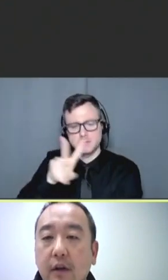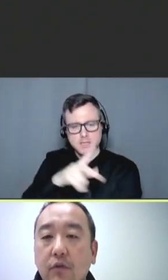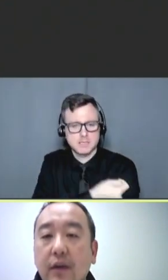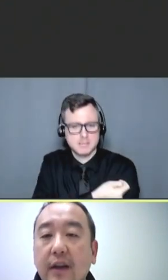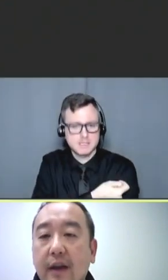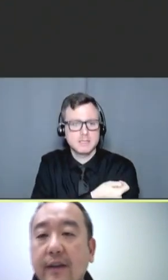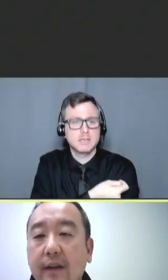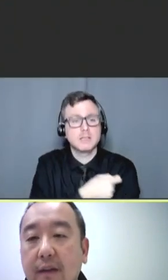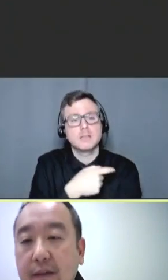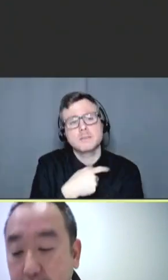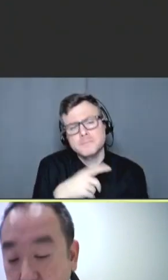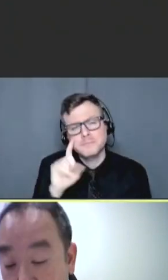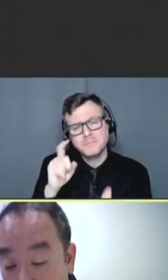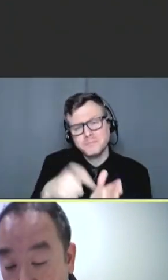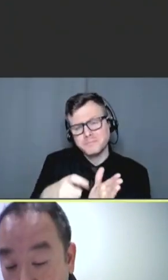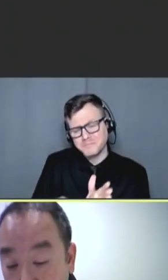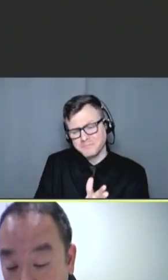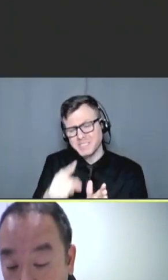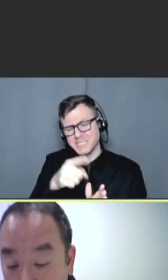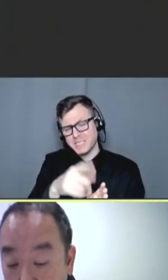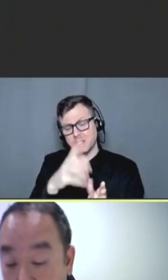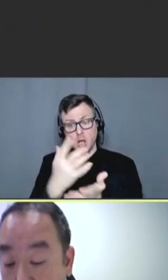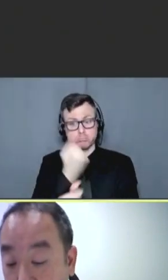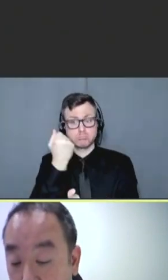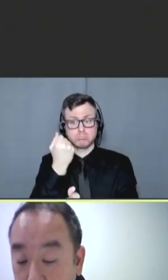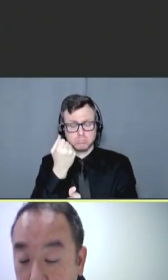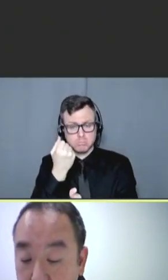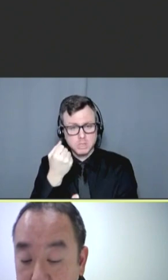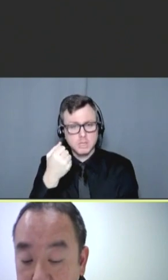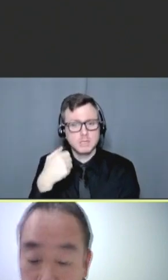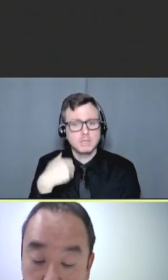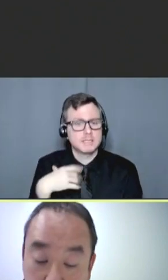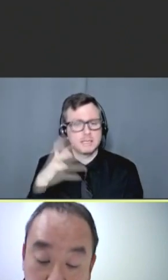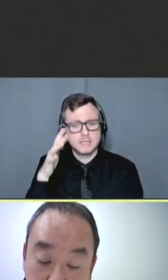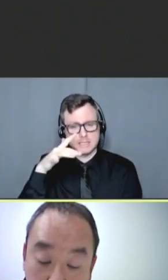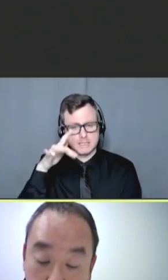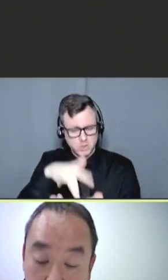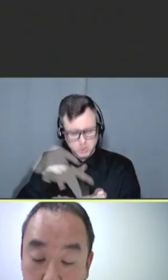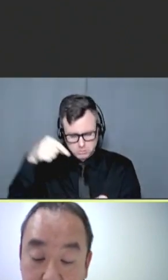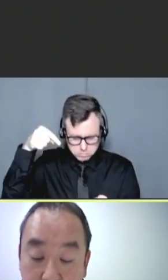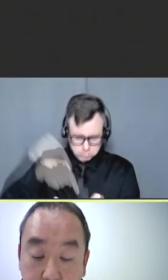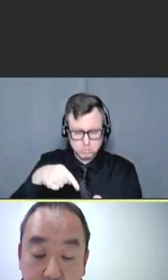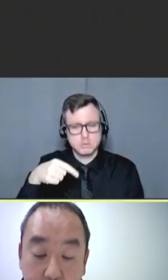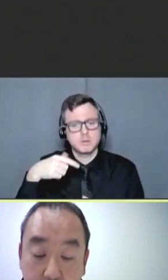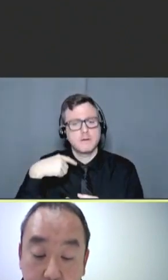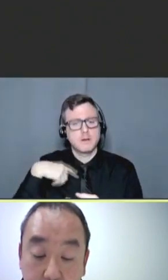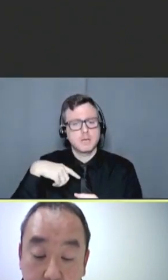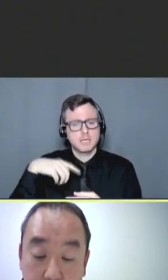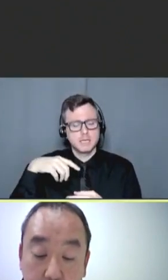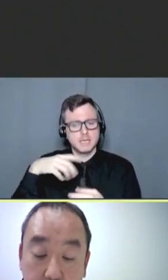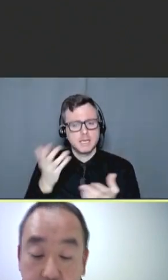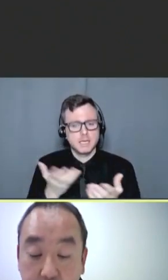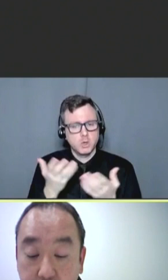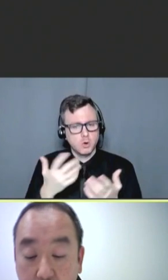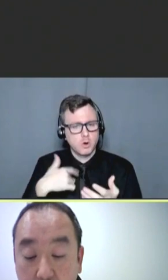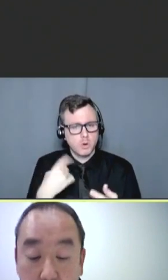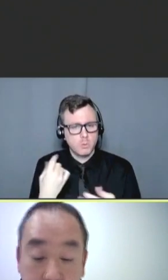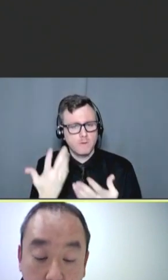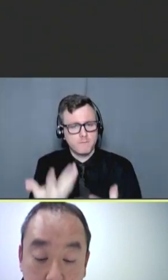Recognizing this opportunity, at the center for LGBTQ+ care, we developed an inclusive healthcare